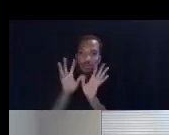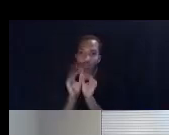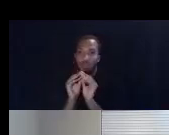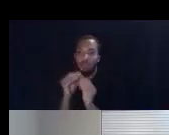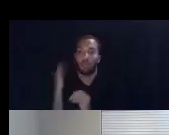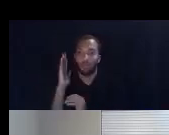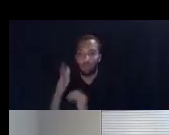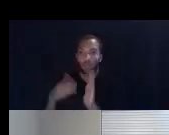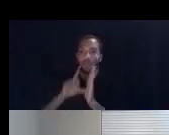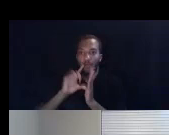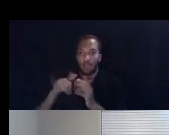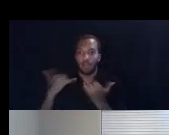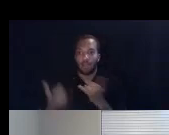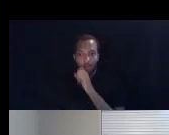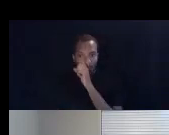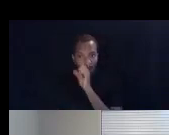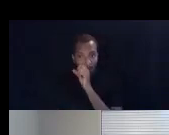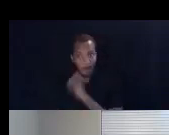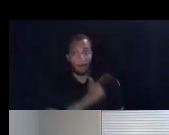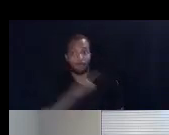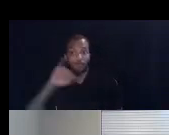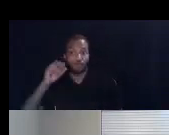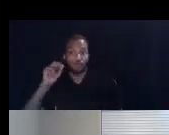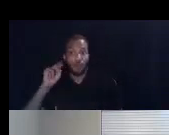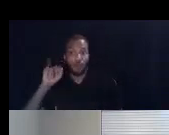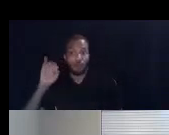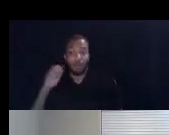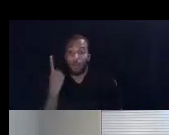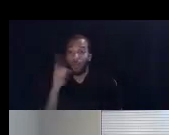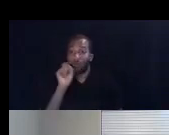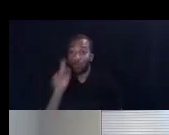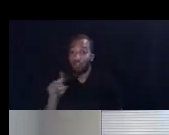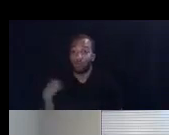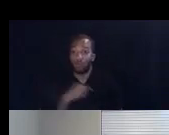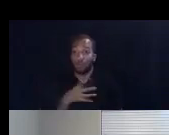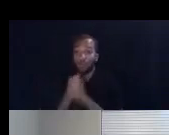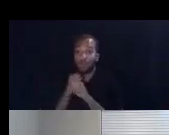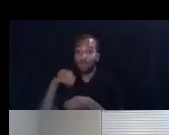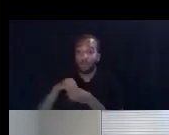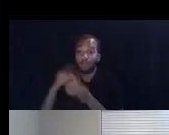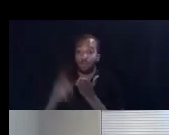Yeah, definitely. So one of the questions that we received in the registration is,